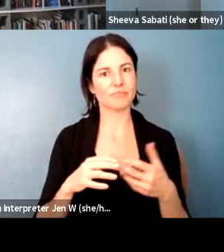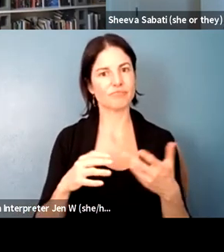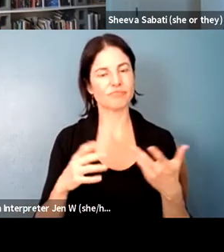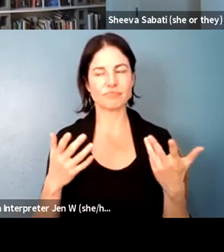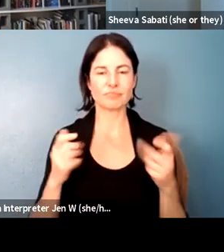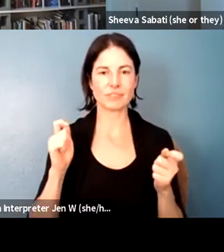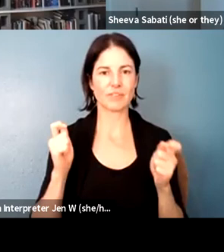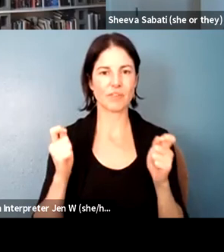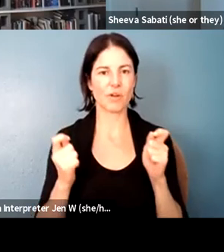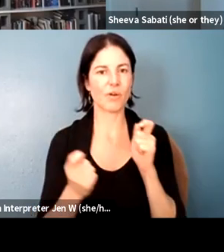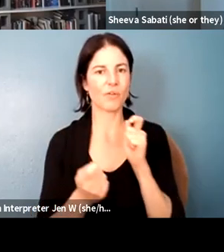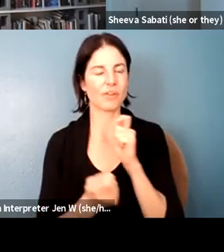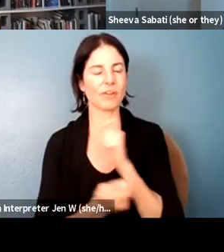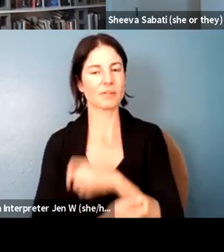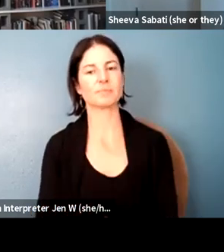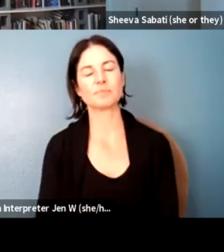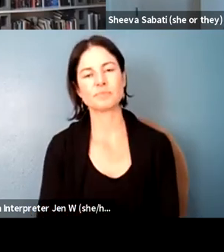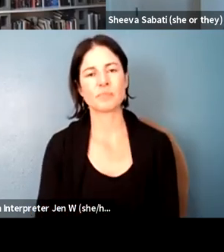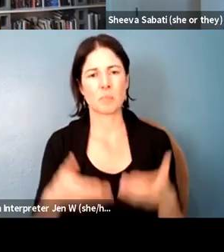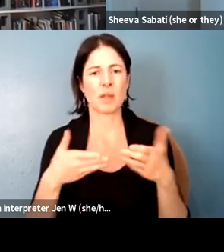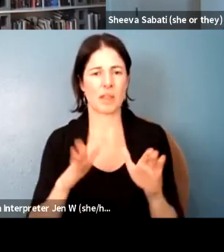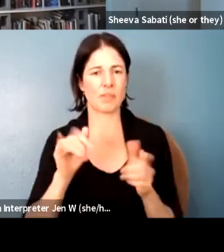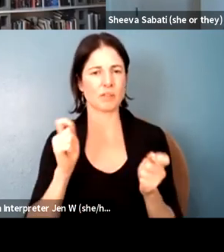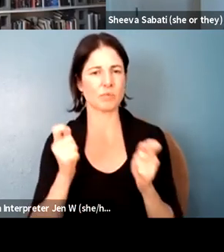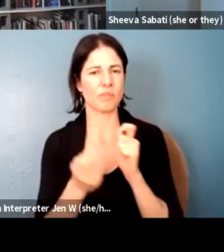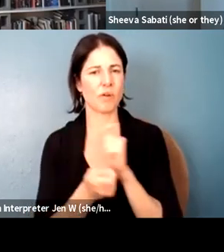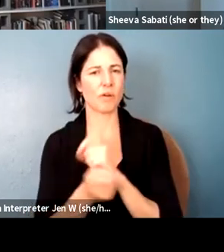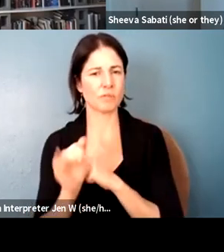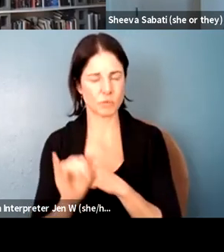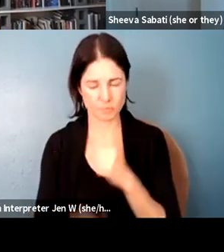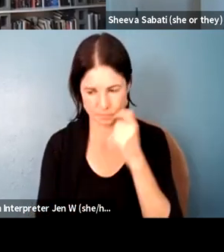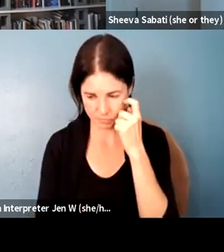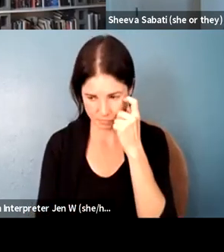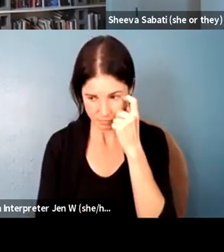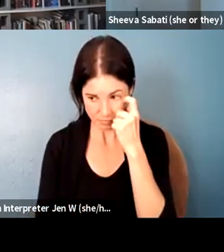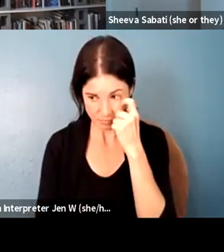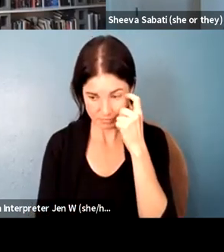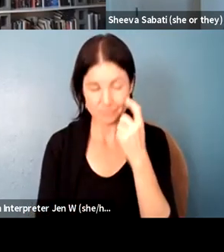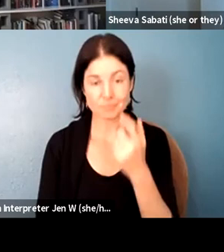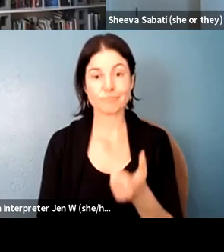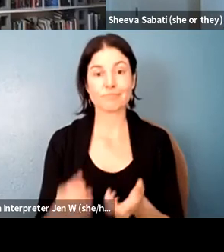evolve. So one piece of that is saying no, which allows more